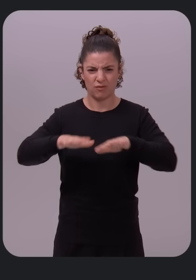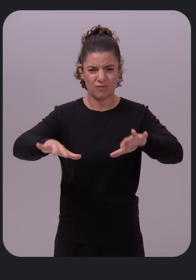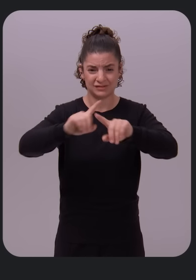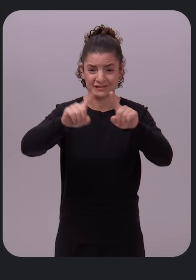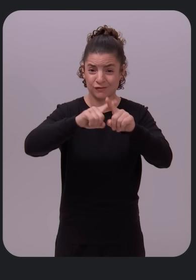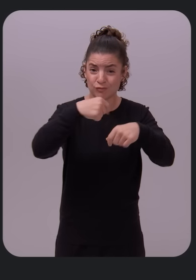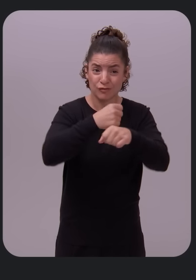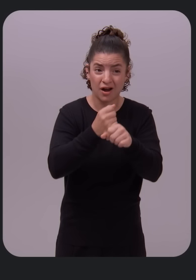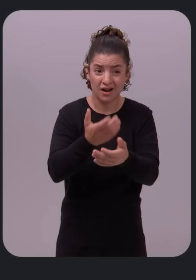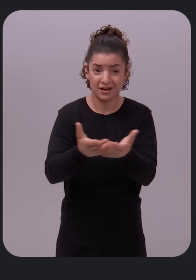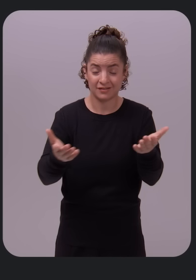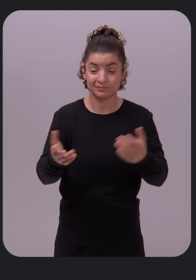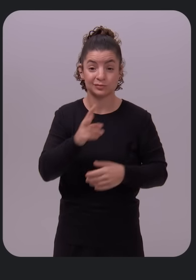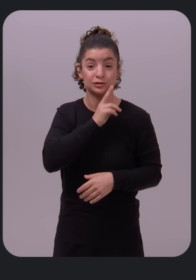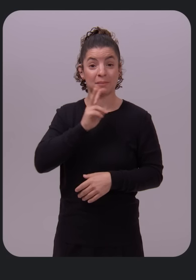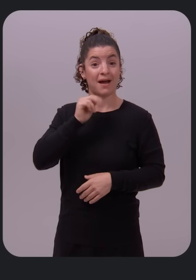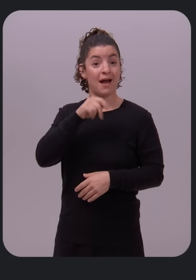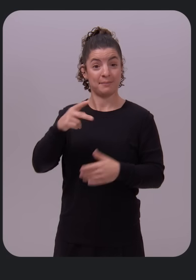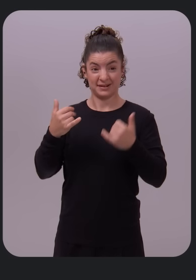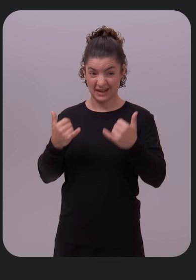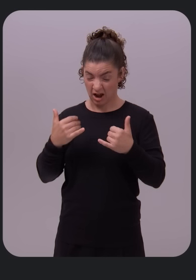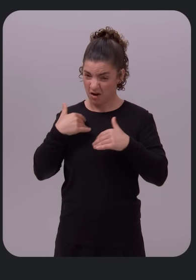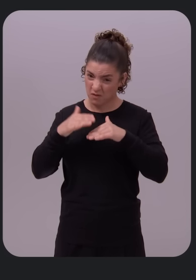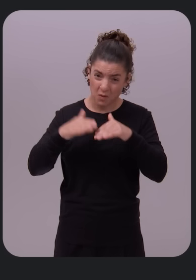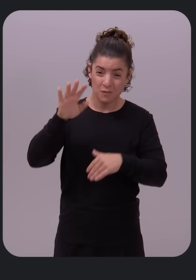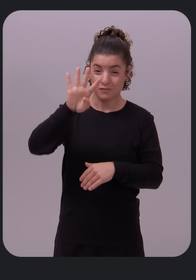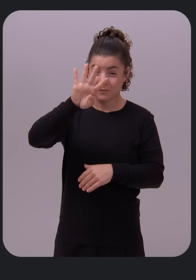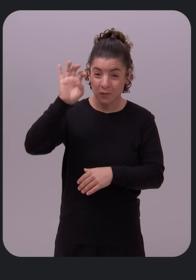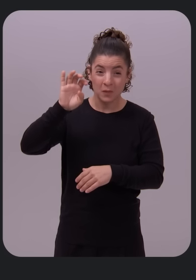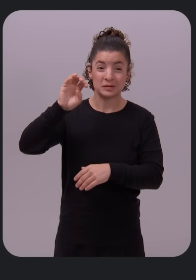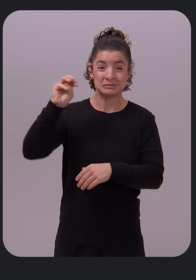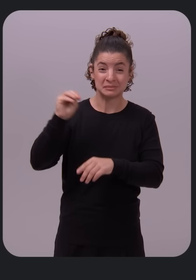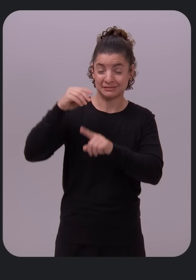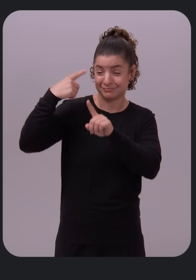The Gemini app now has over 400 million monthly active users.